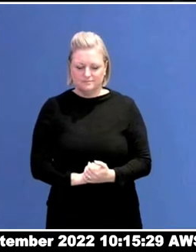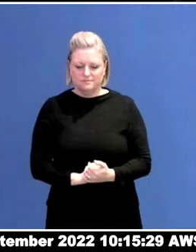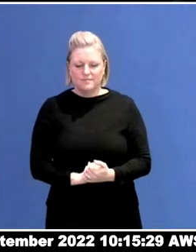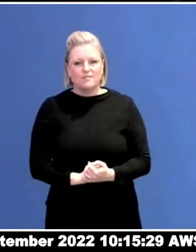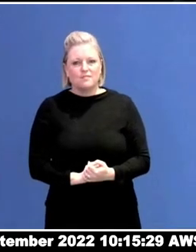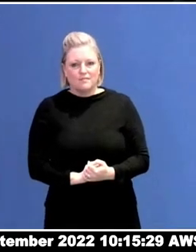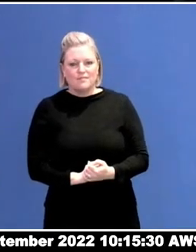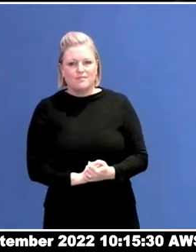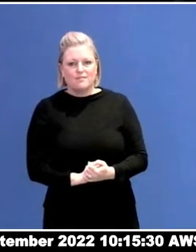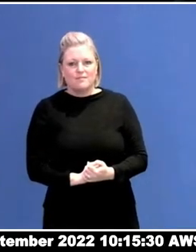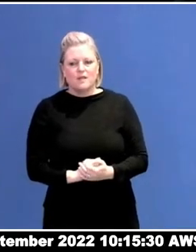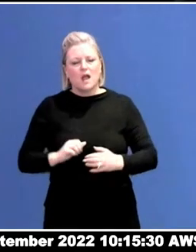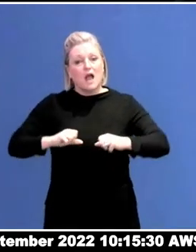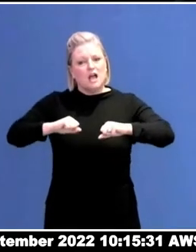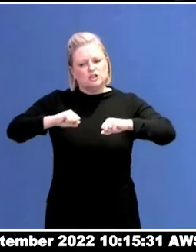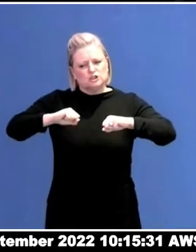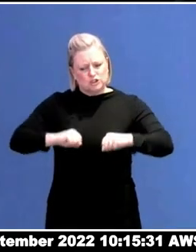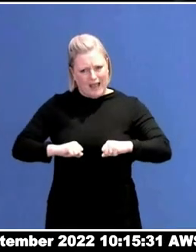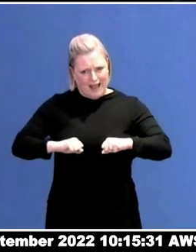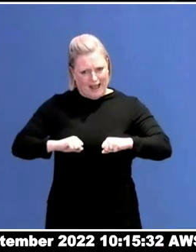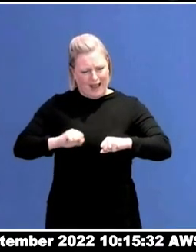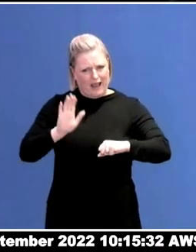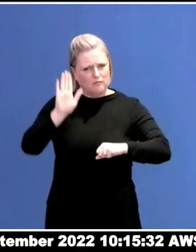you - CHAIR: Just to get the chronology straight - I just want to make sure I